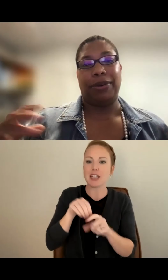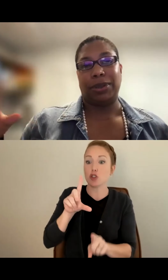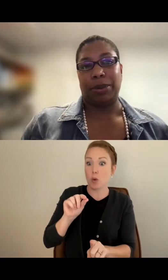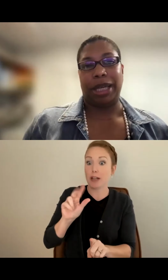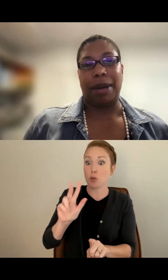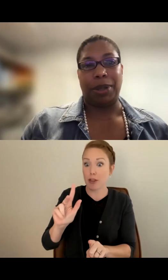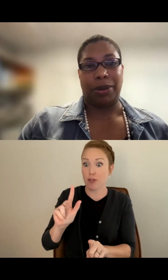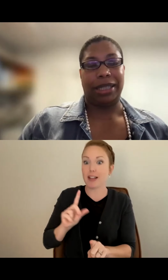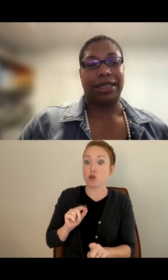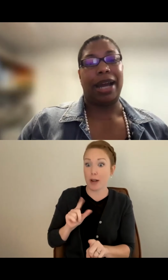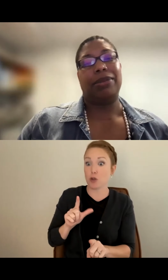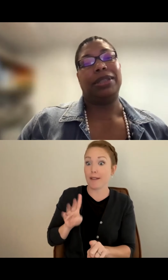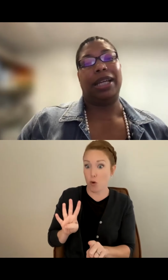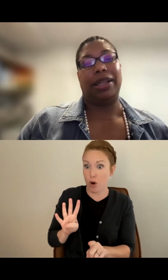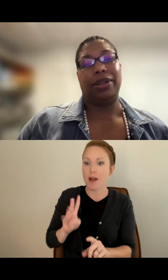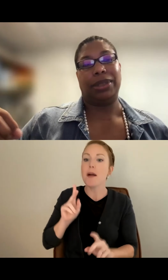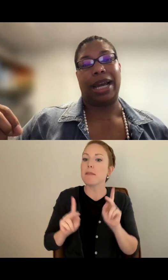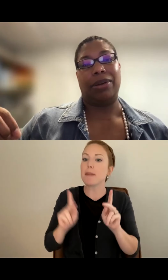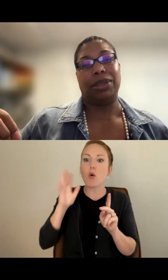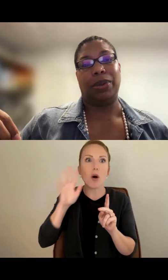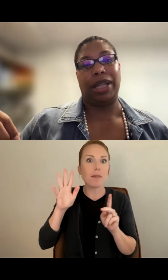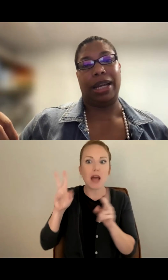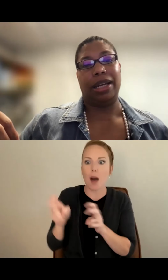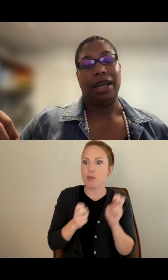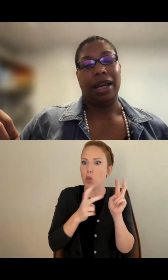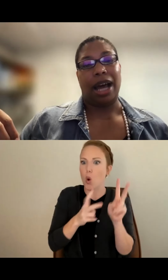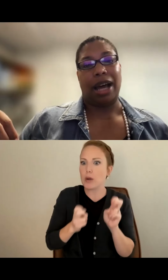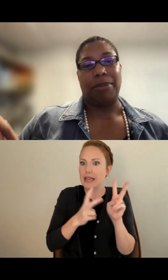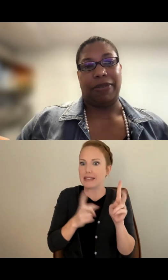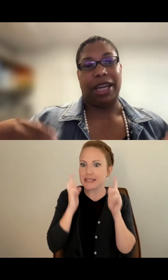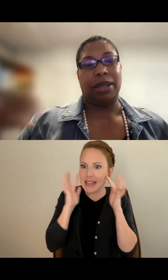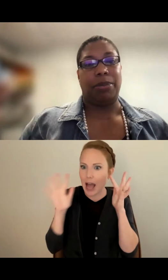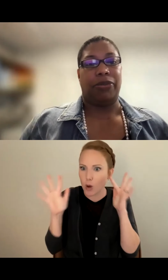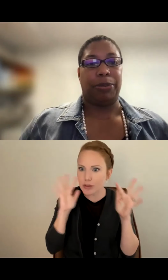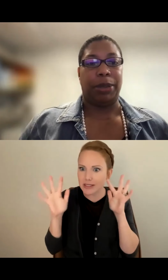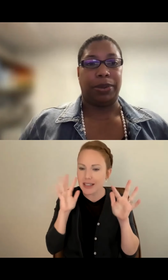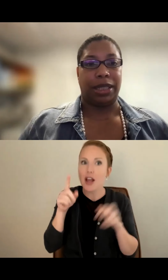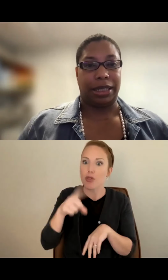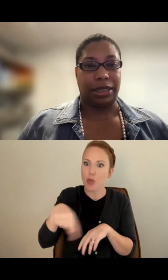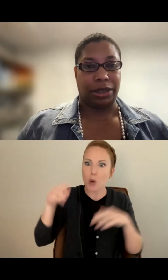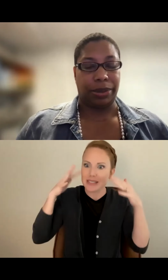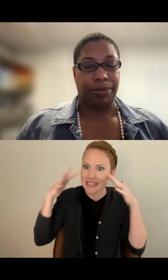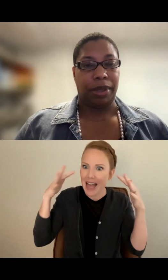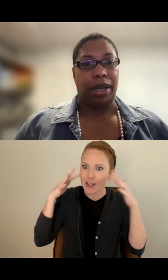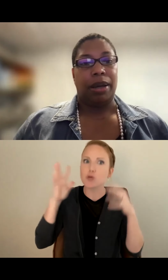Folks will be uploading sounds and those sounds will then be available for people to listen to.